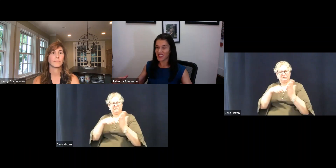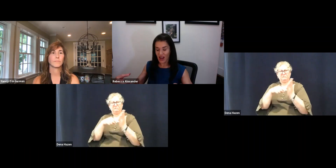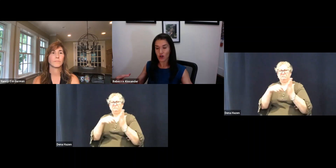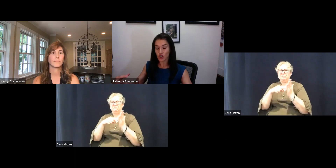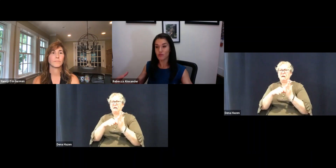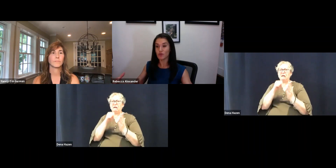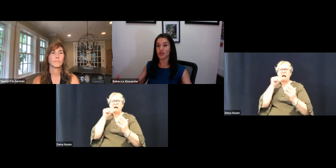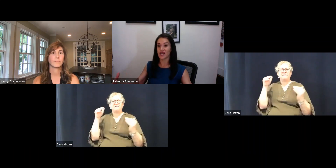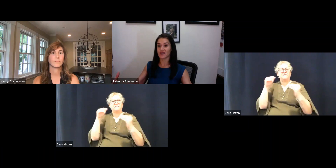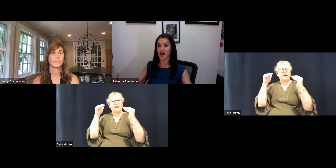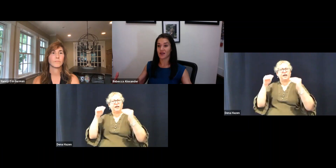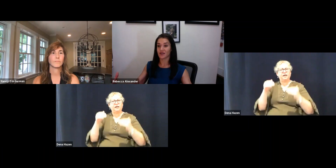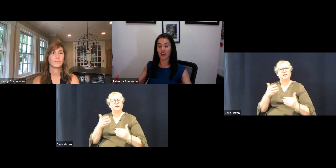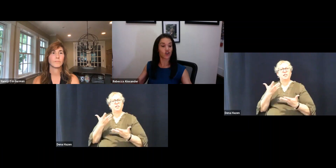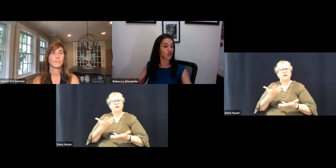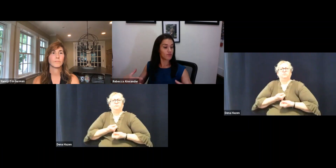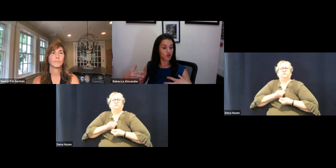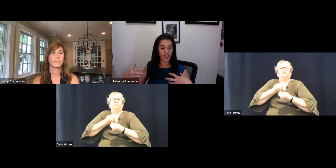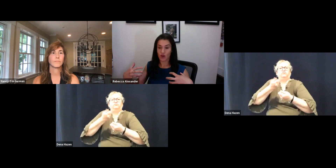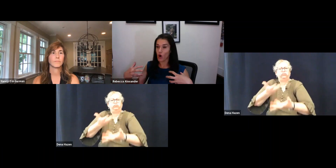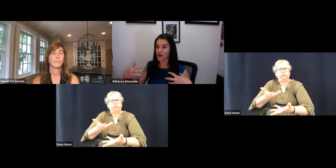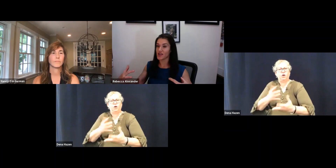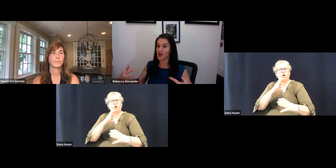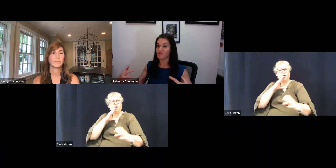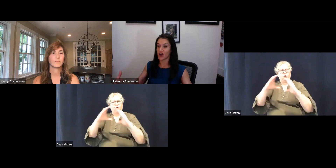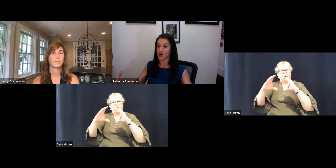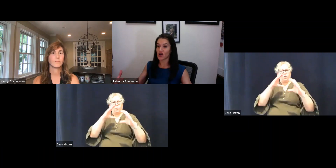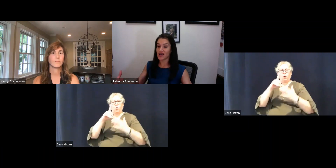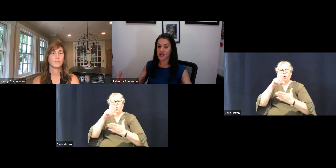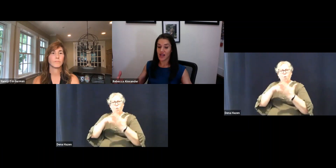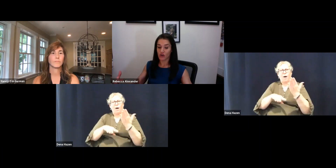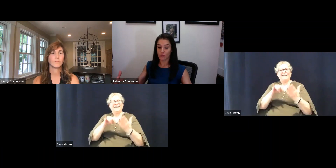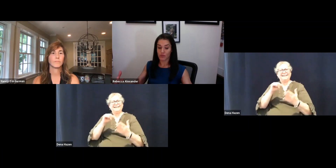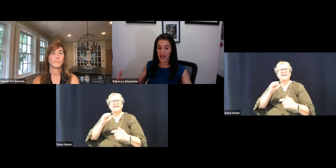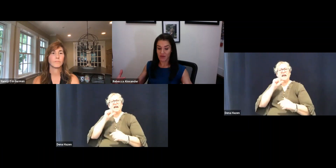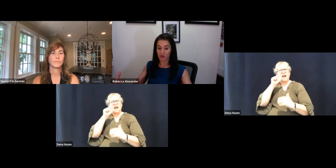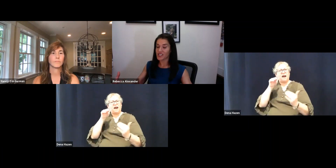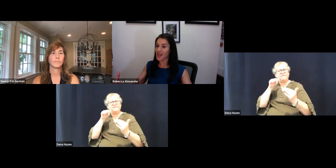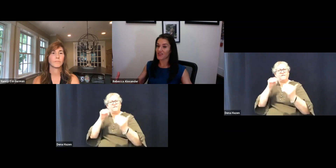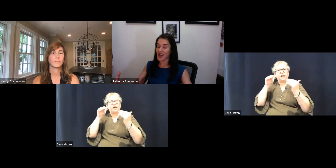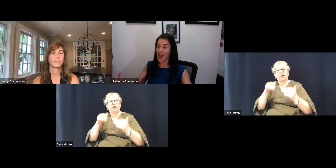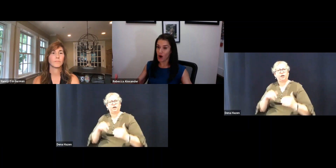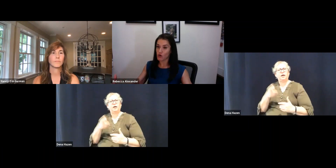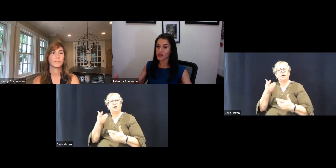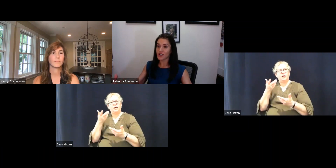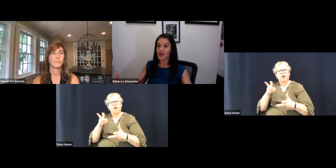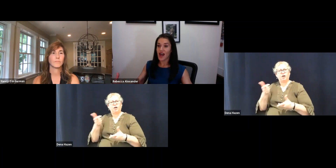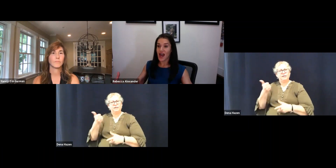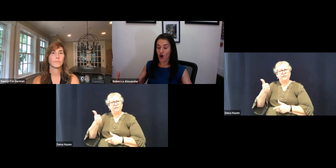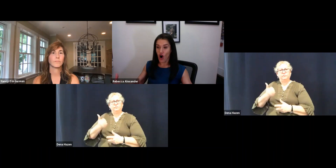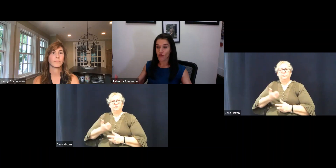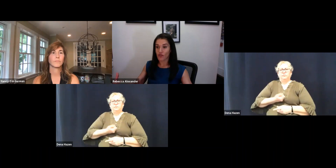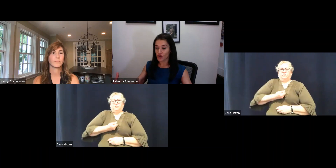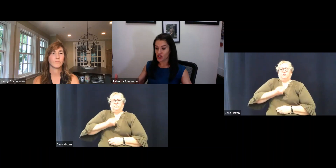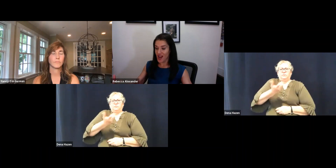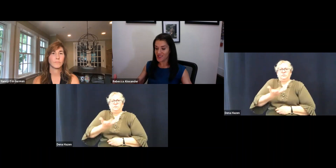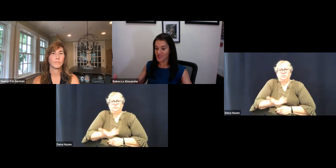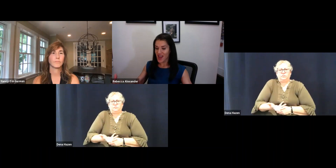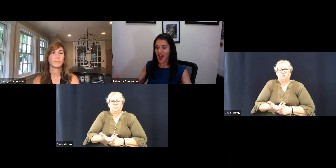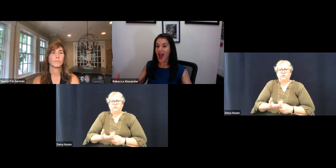And let her communicate that. Let her communicate what is unfair. Let her be able to get that out and off of her chest,